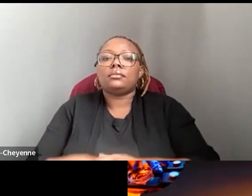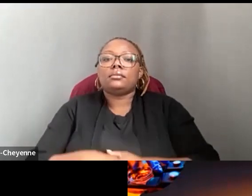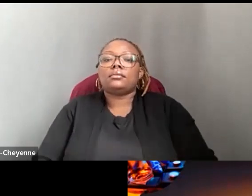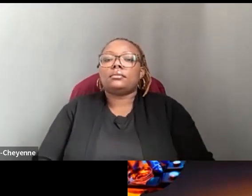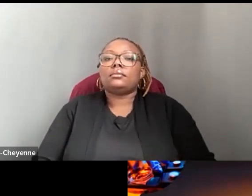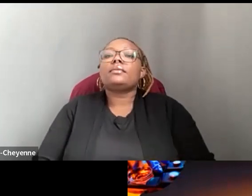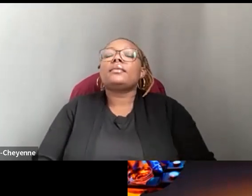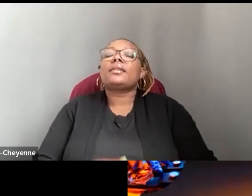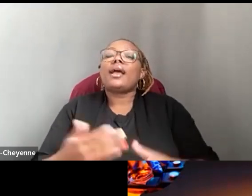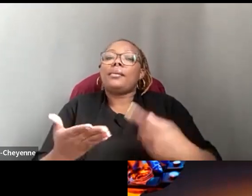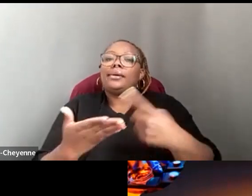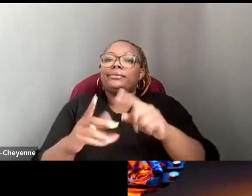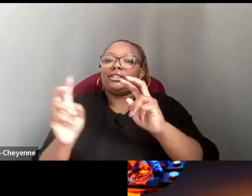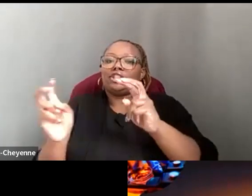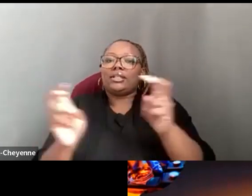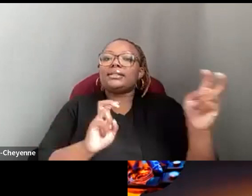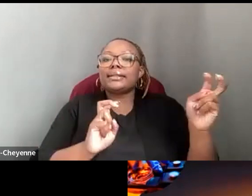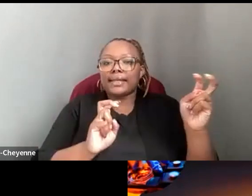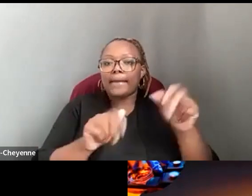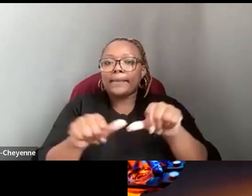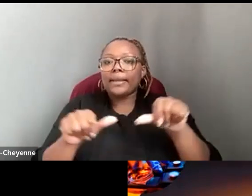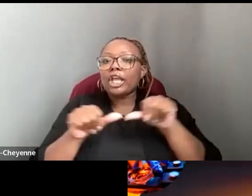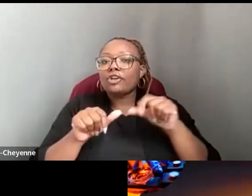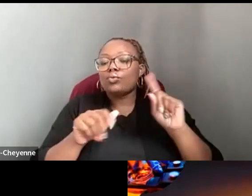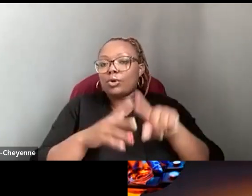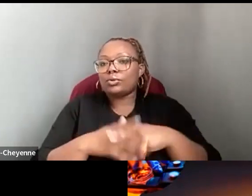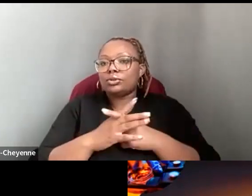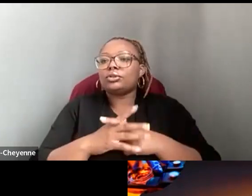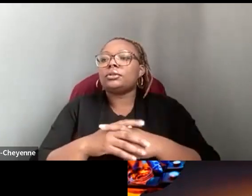And I want to start with kind of where we began on project reporting.